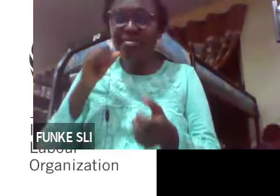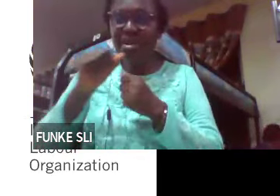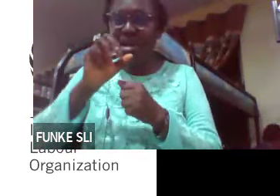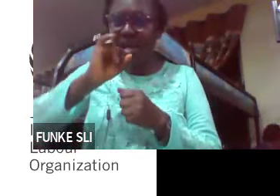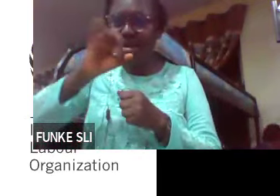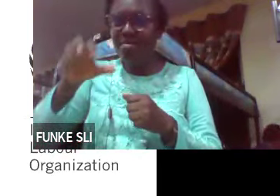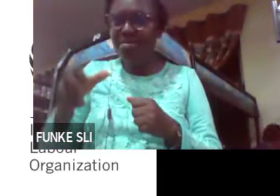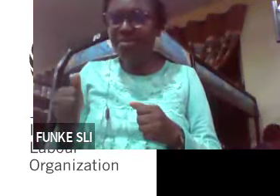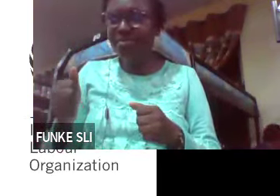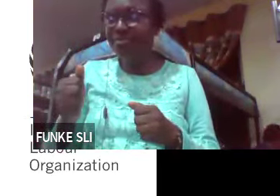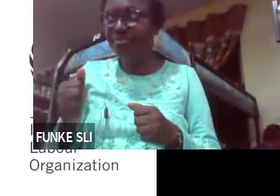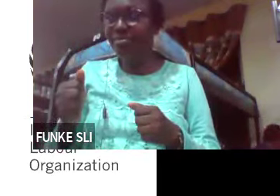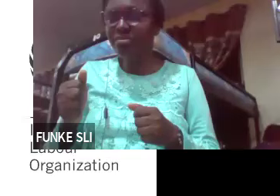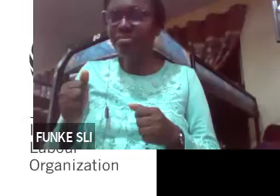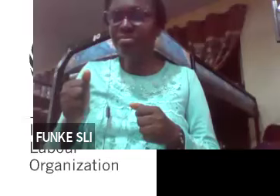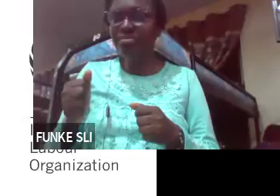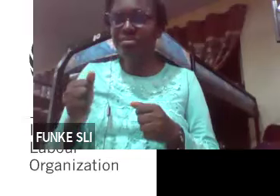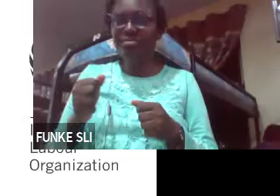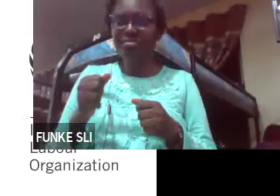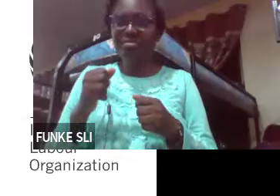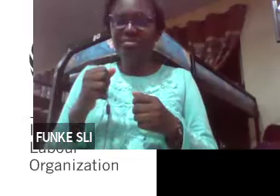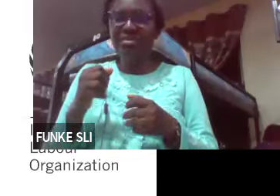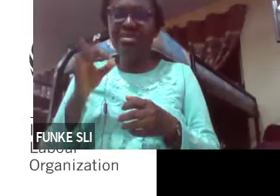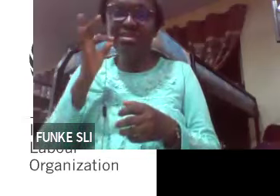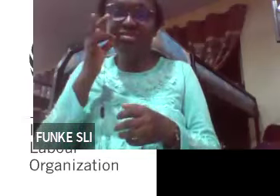Dotun Akinseinde: Sugar cane juice is a delicacy all over the world.